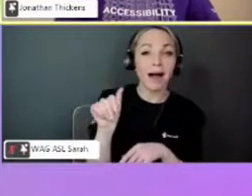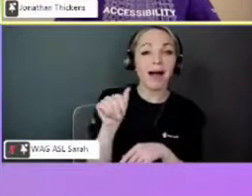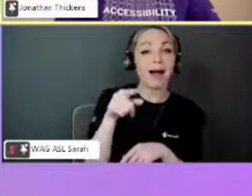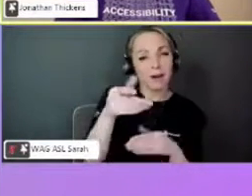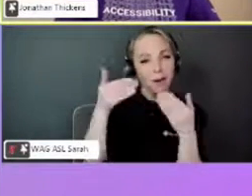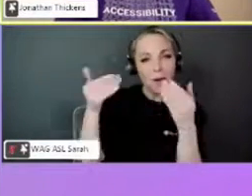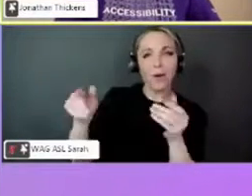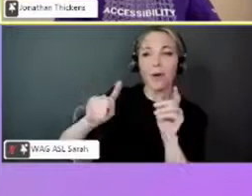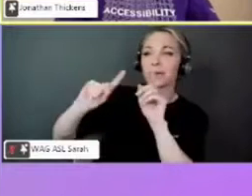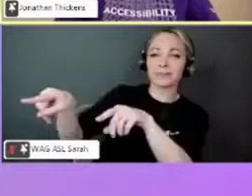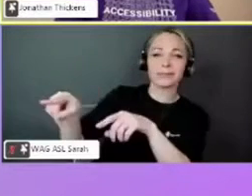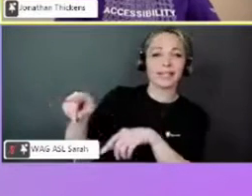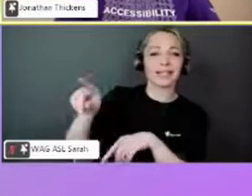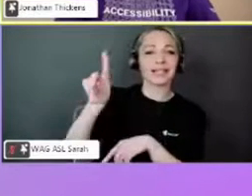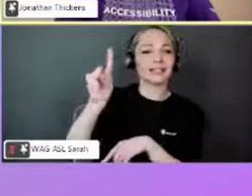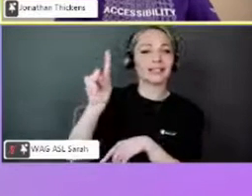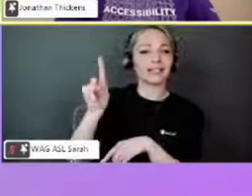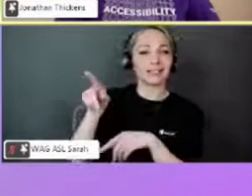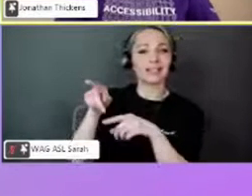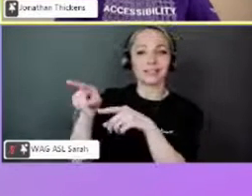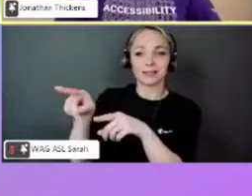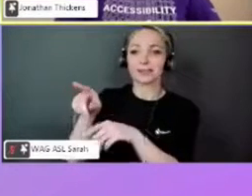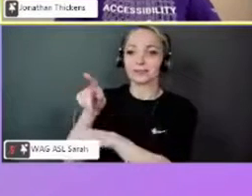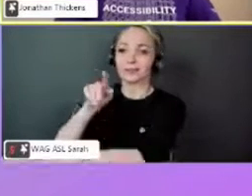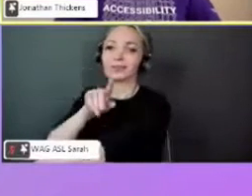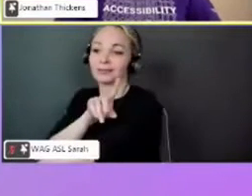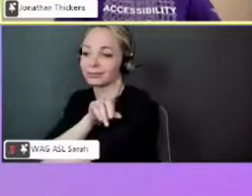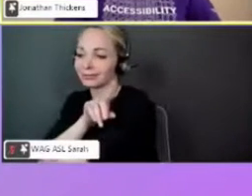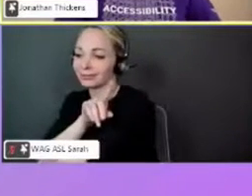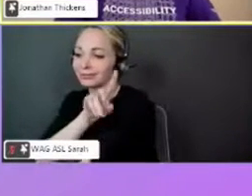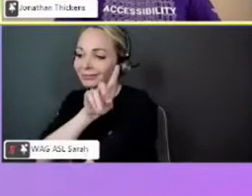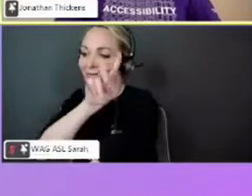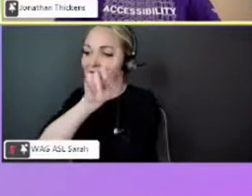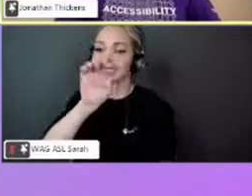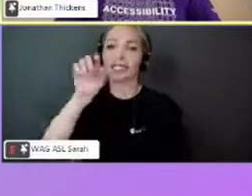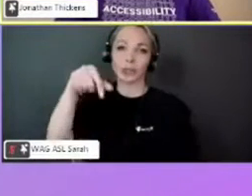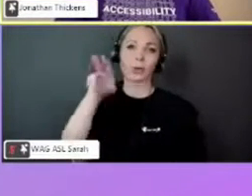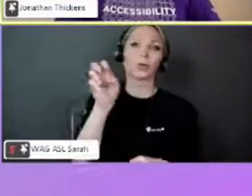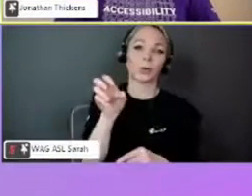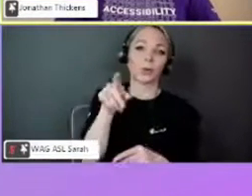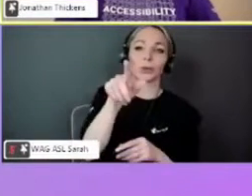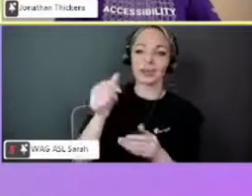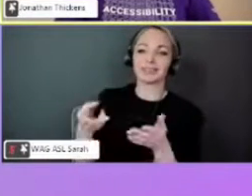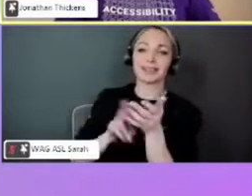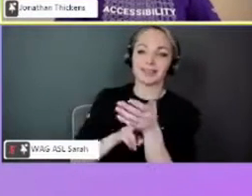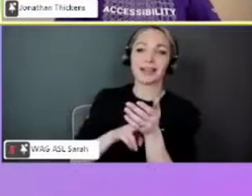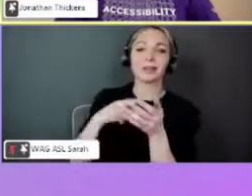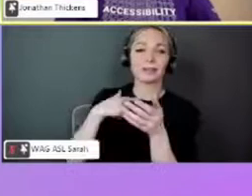and hear all the updates in the future. I'm super, super excited to be announcing these awesome new capabilities